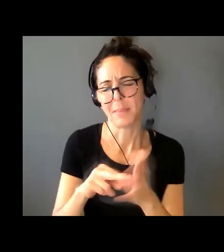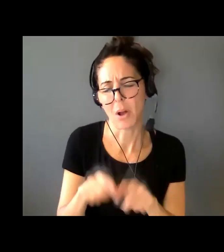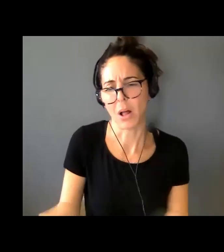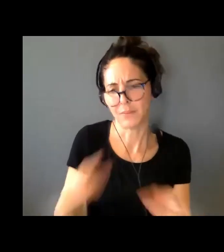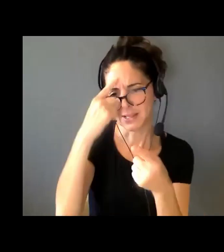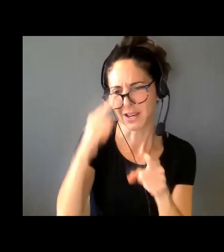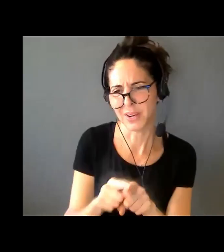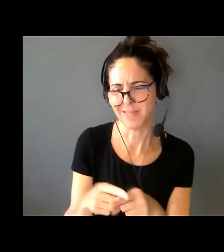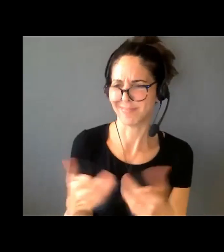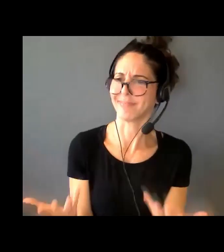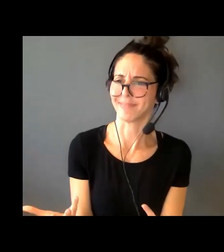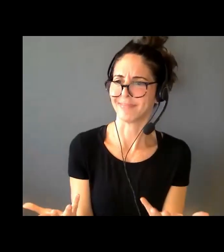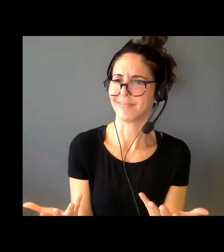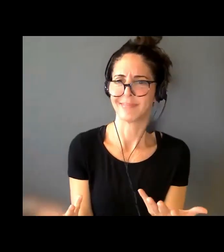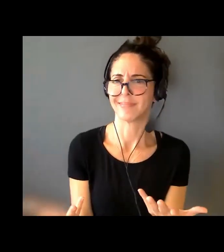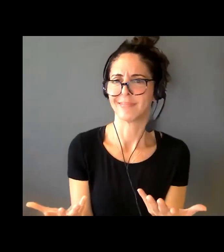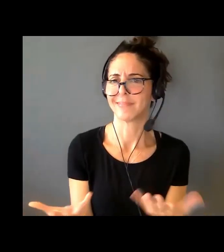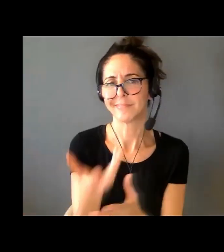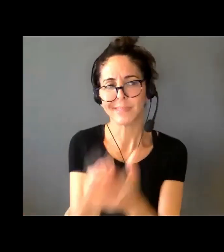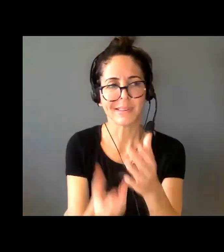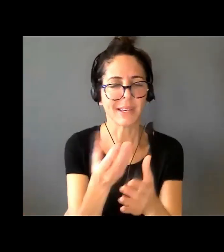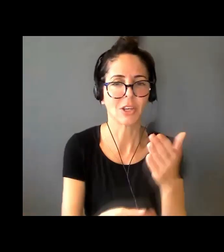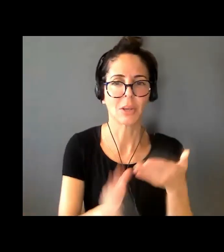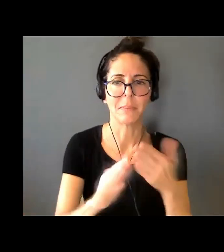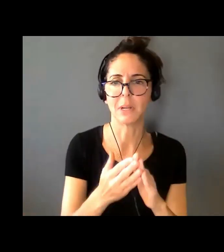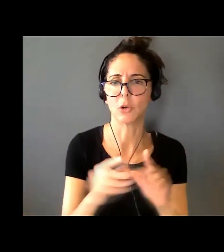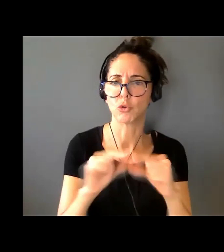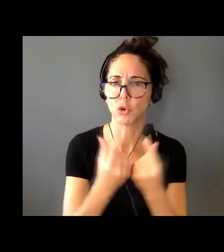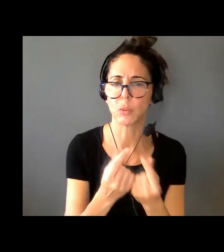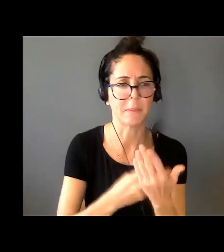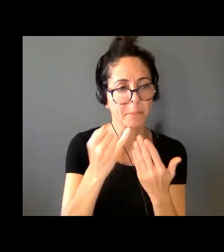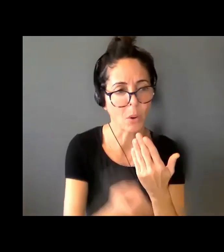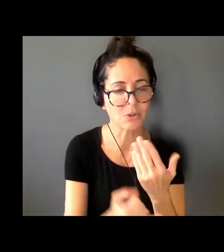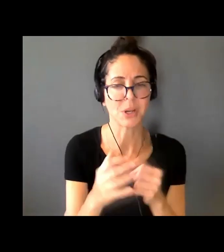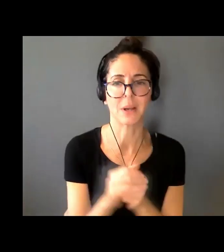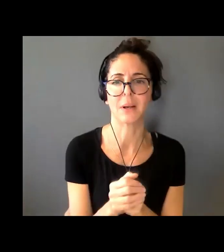erases a lot of community groups, initiatives that are happening locally, localized research,